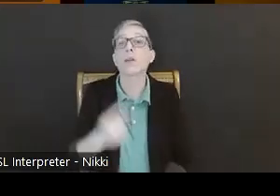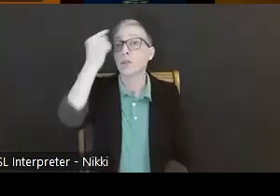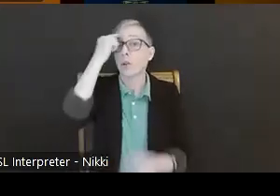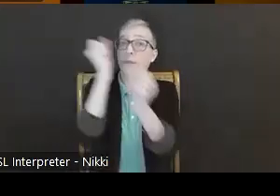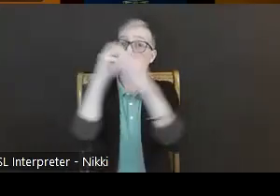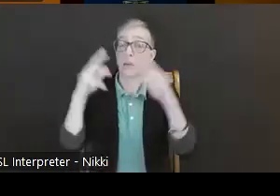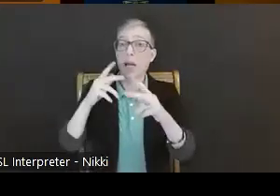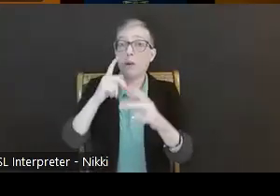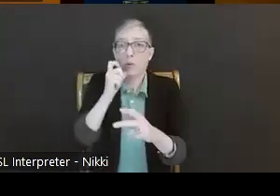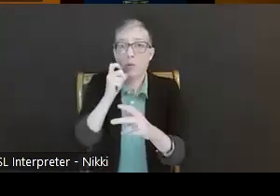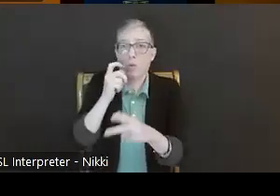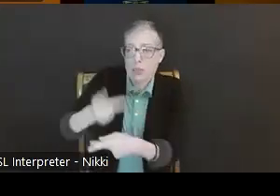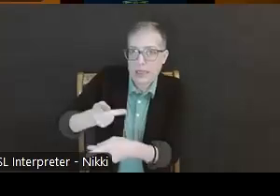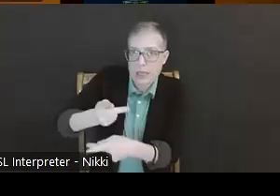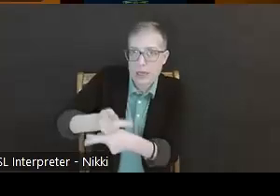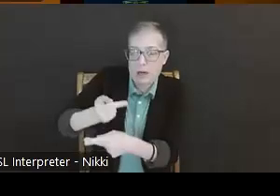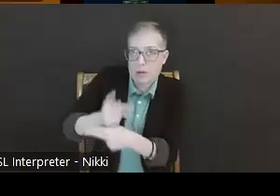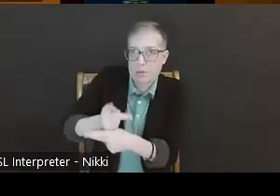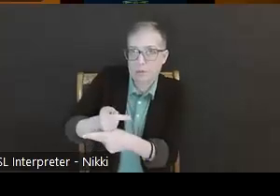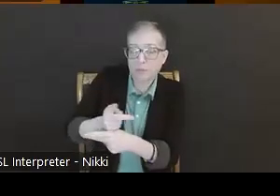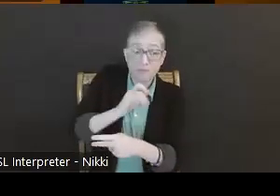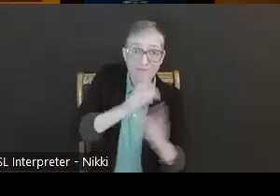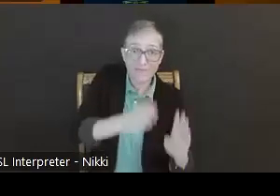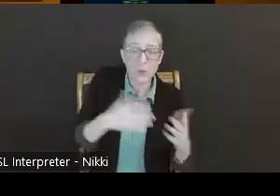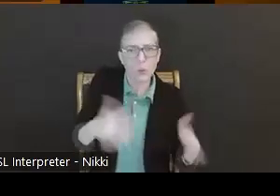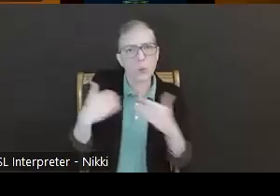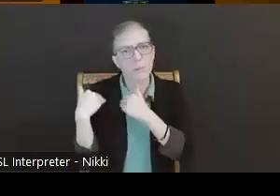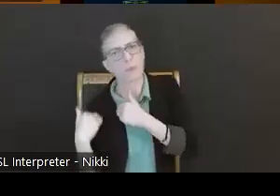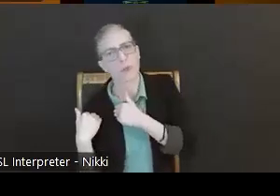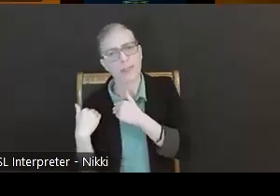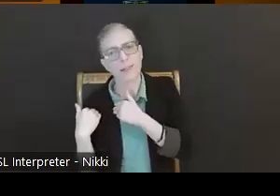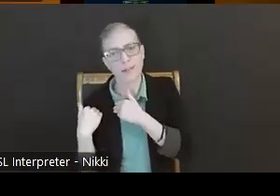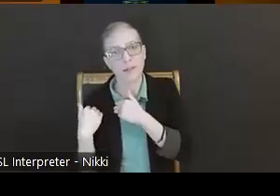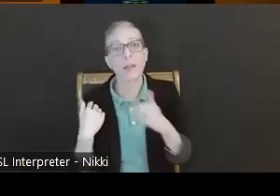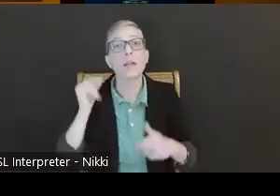compounded burden that that puts on the caregiver it kind of helps paint a picture for what cancer